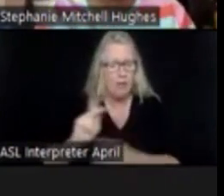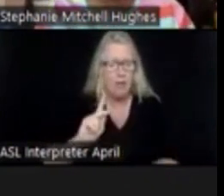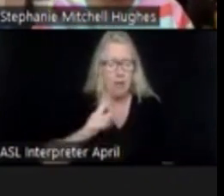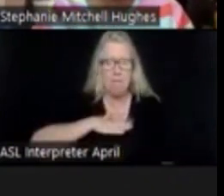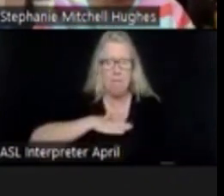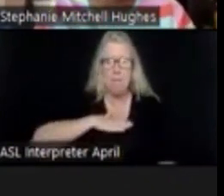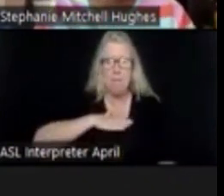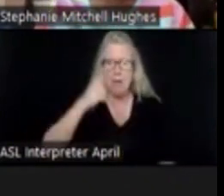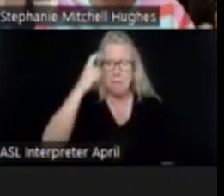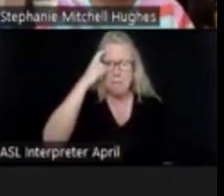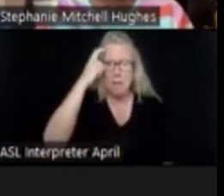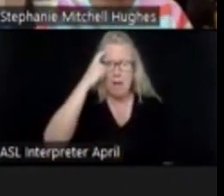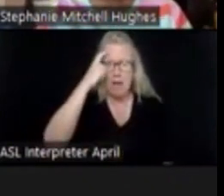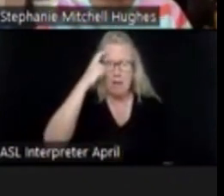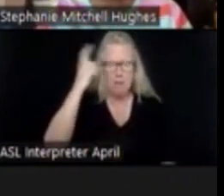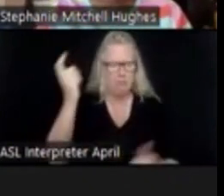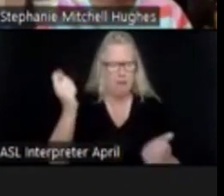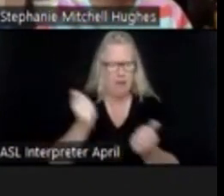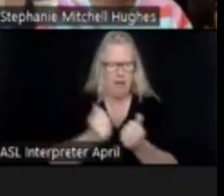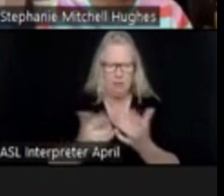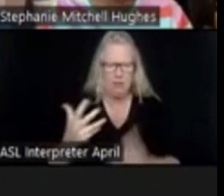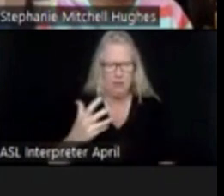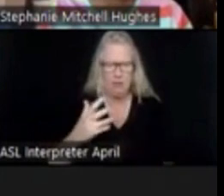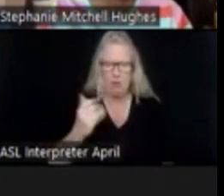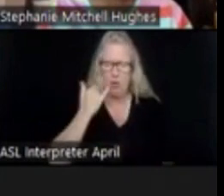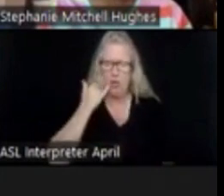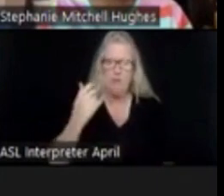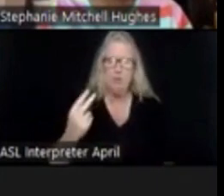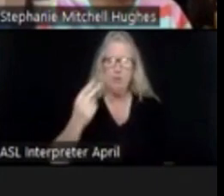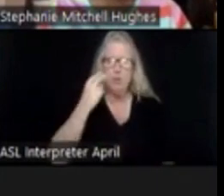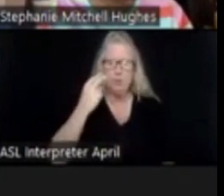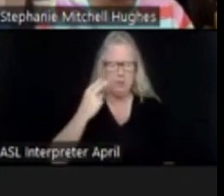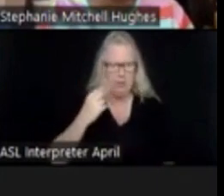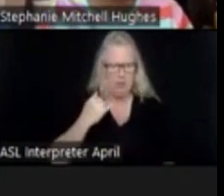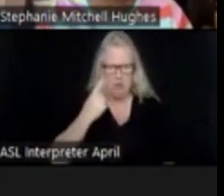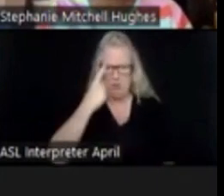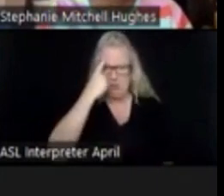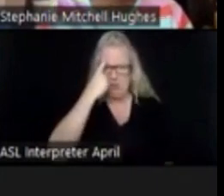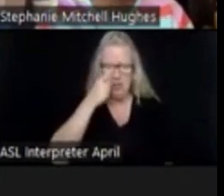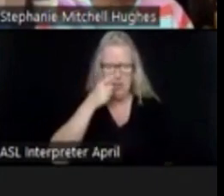EVERYTHING AND IF YOU LOOK AT ME AND THINK IS THIS PERSON RELIABLE?